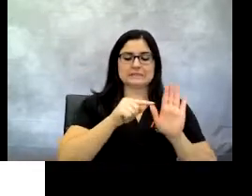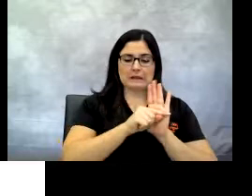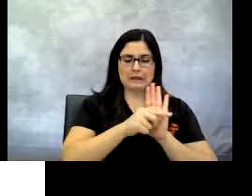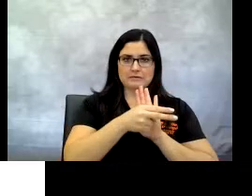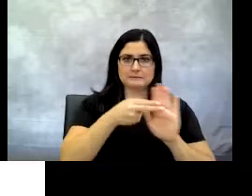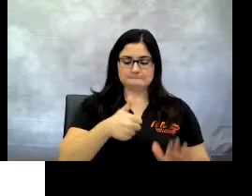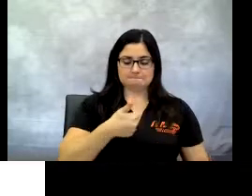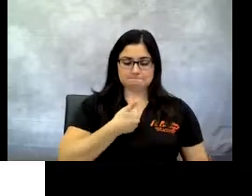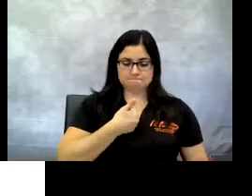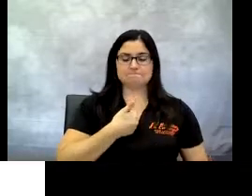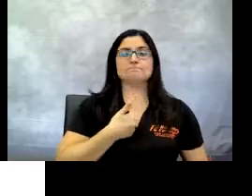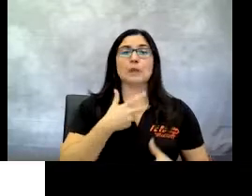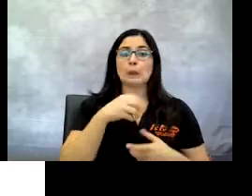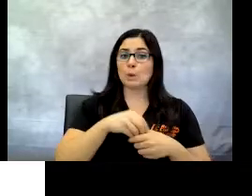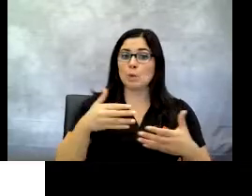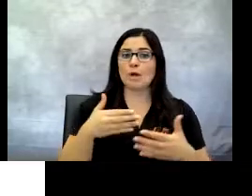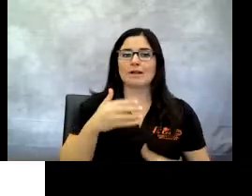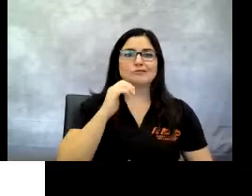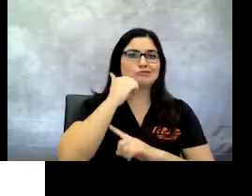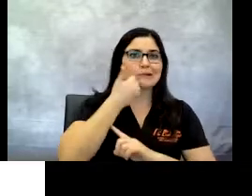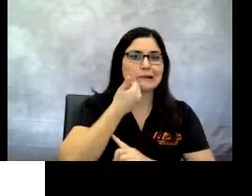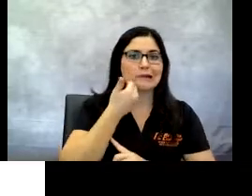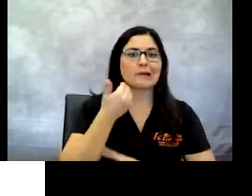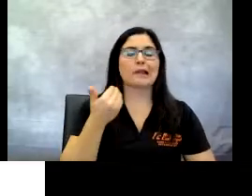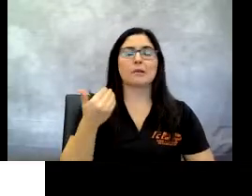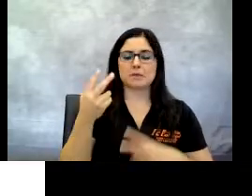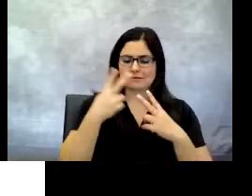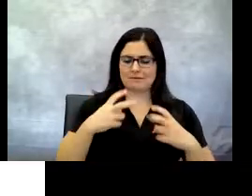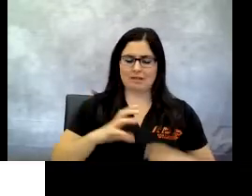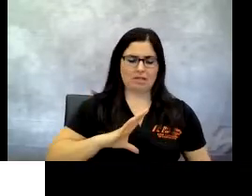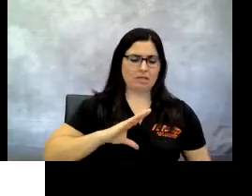You know, it can affect how someone thinks about themselves and their relationships with others.